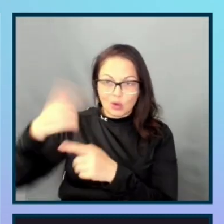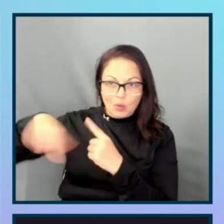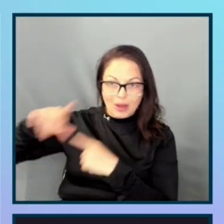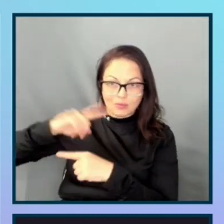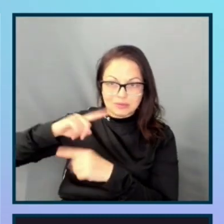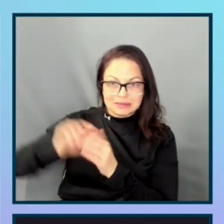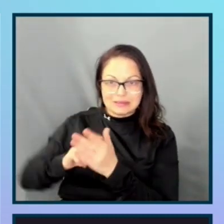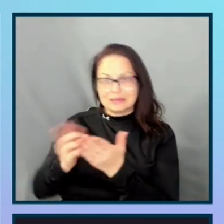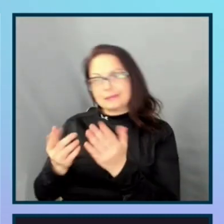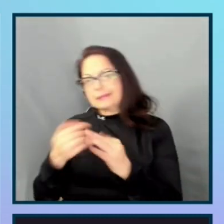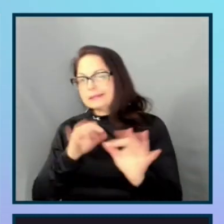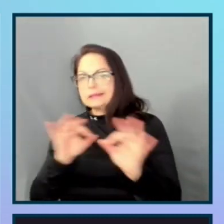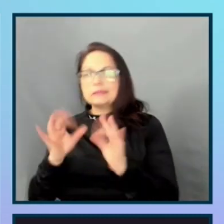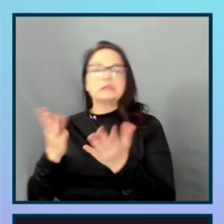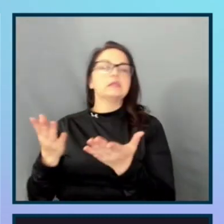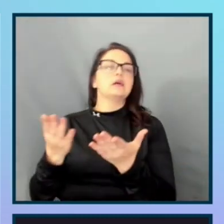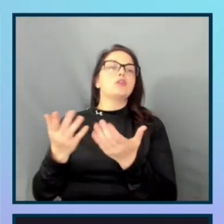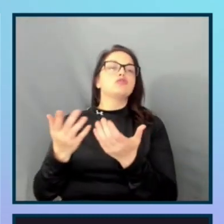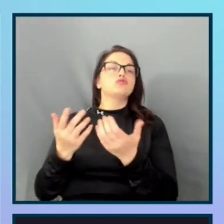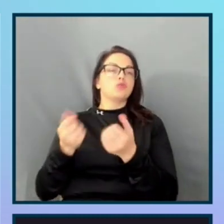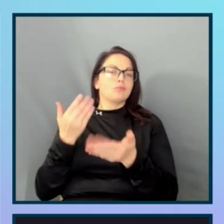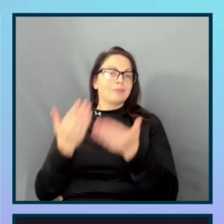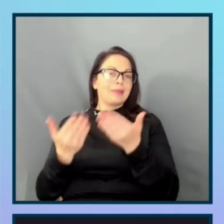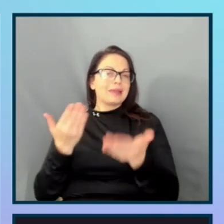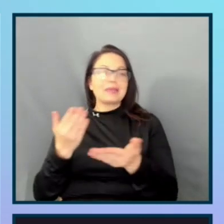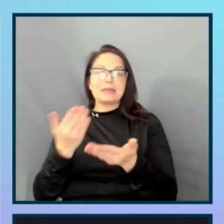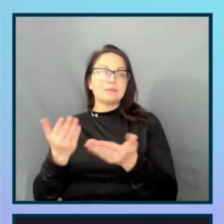proper ethnographic studies, you'll be able to look at,